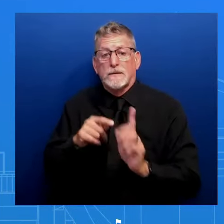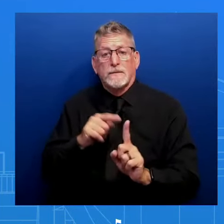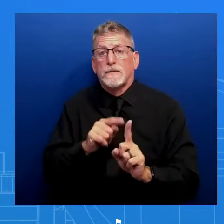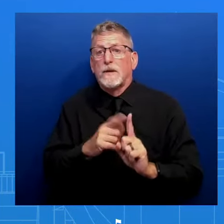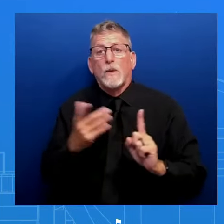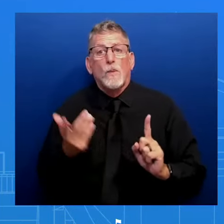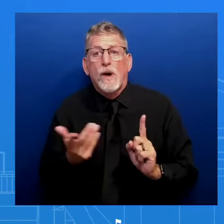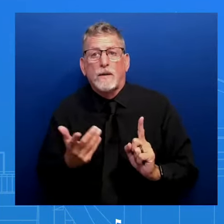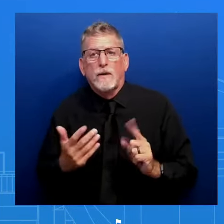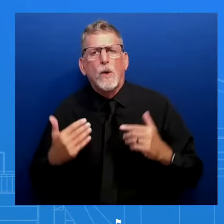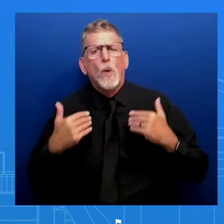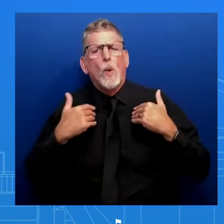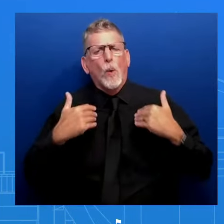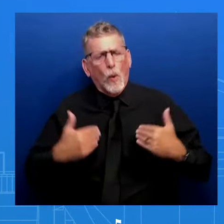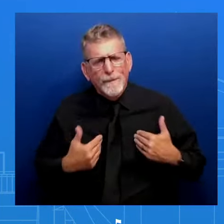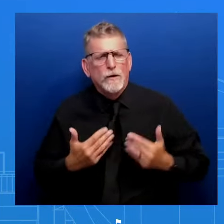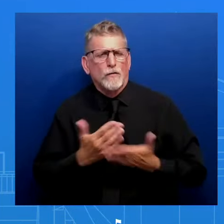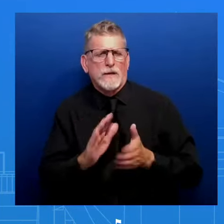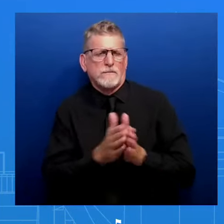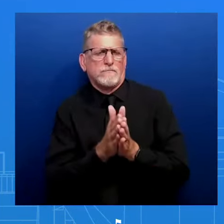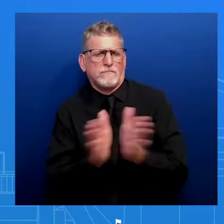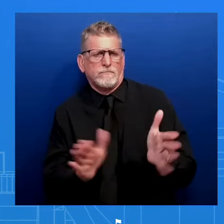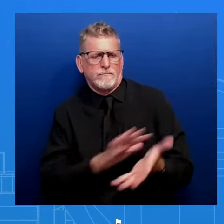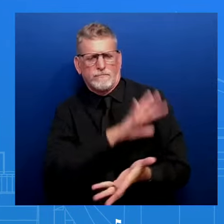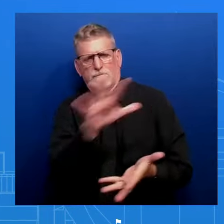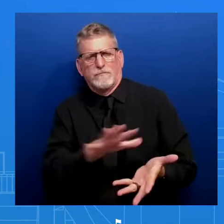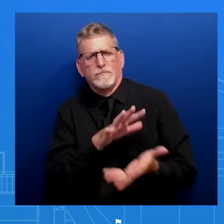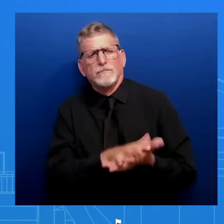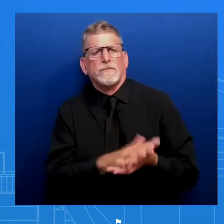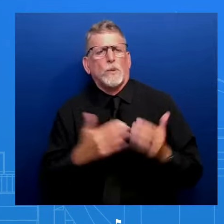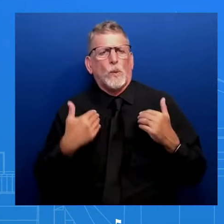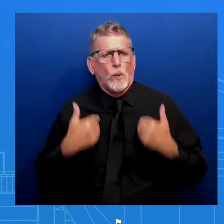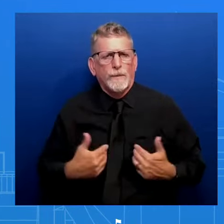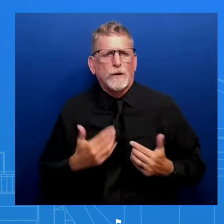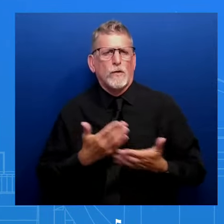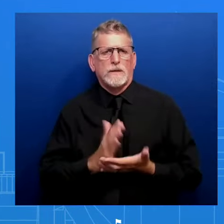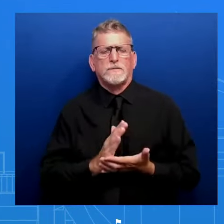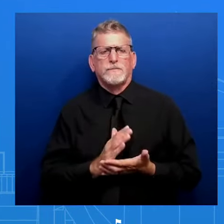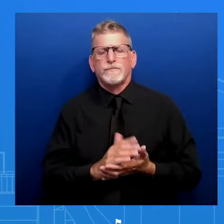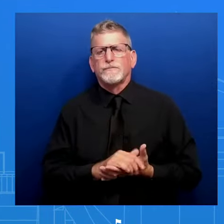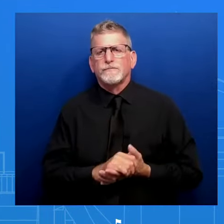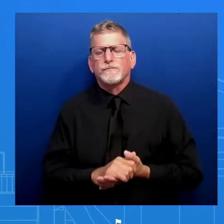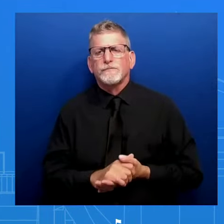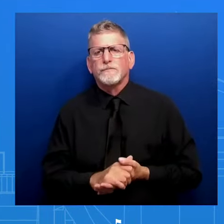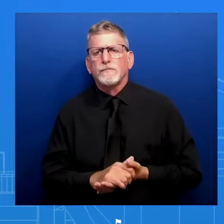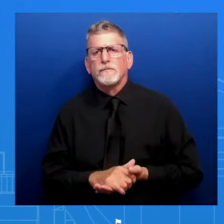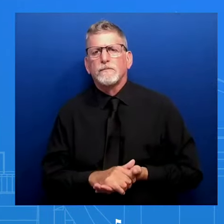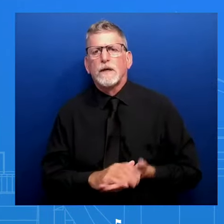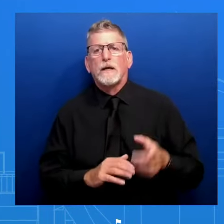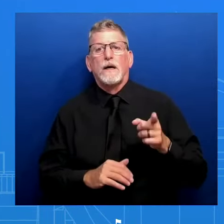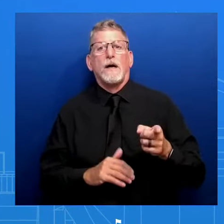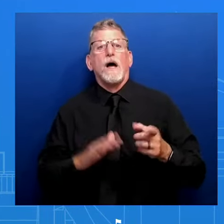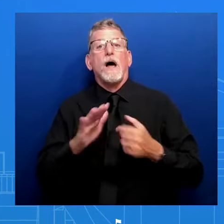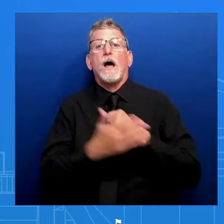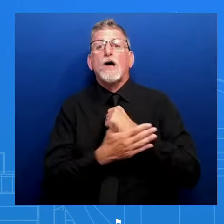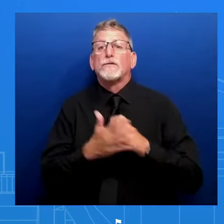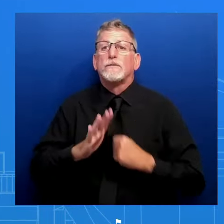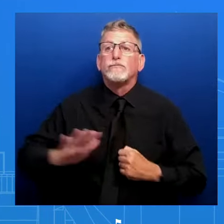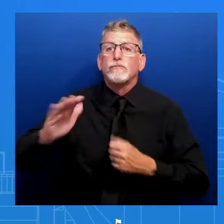And we approach our engagement with countries around the world from that perspective -- a respect for human rights, civil rights,